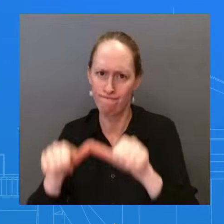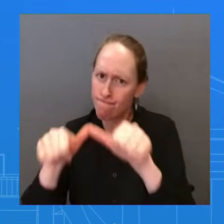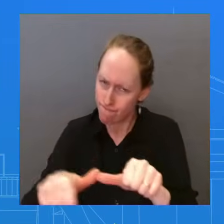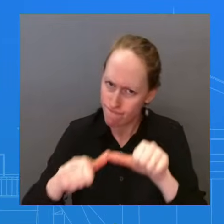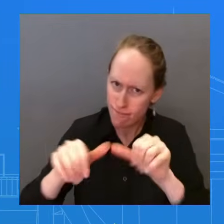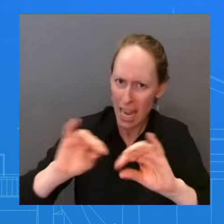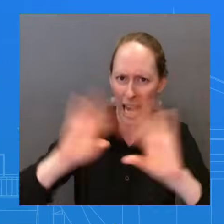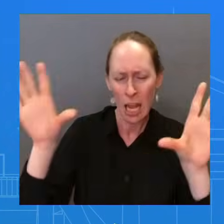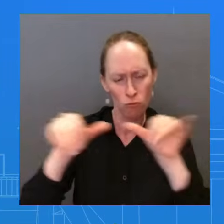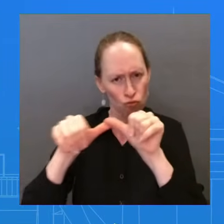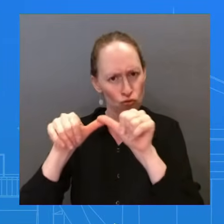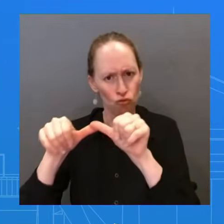We all want to see this war end,